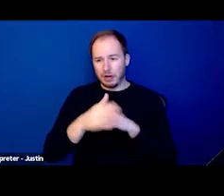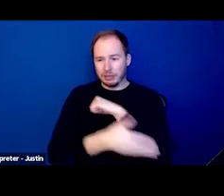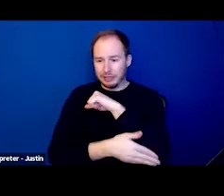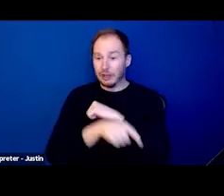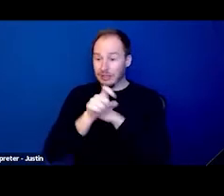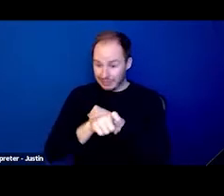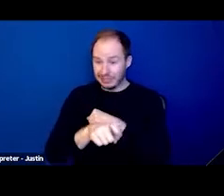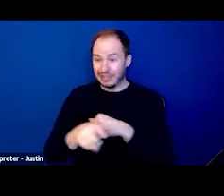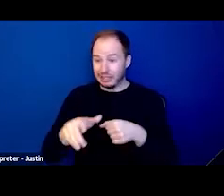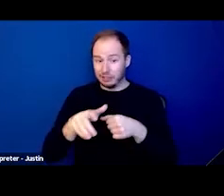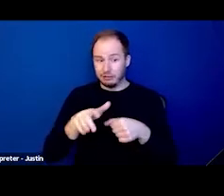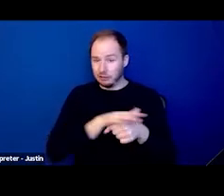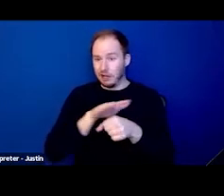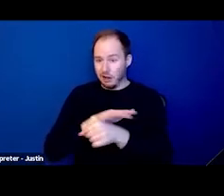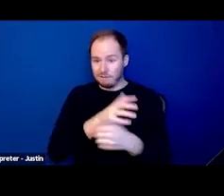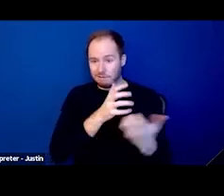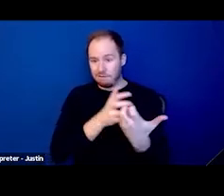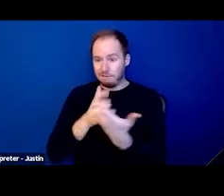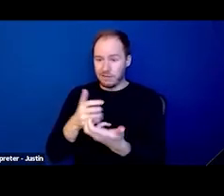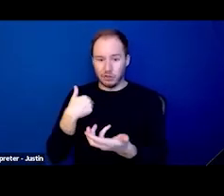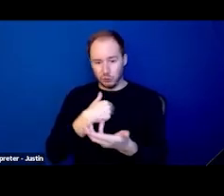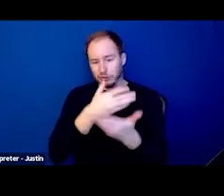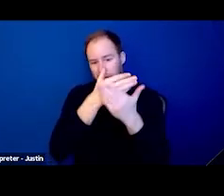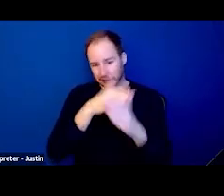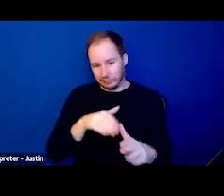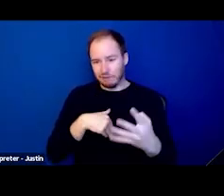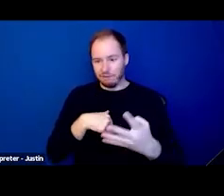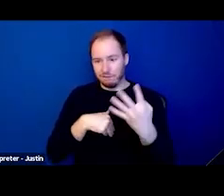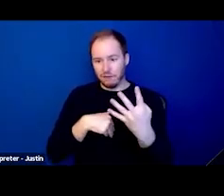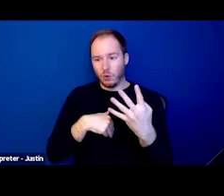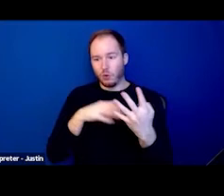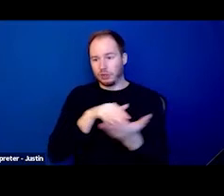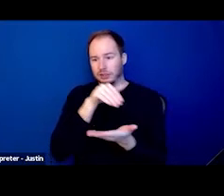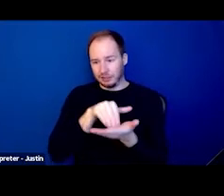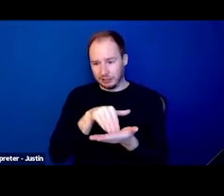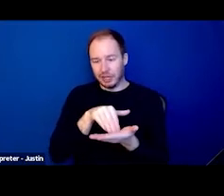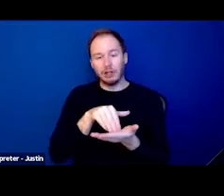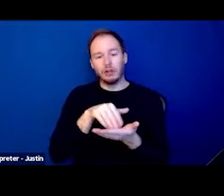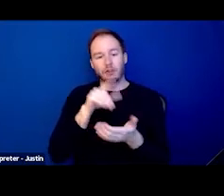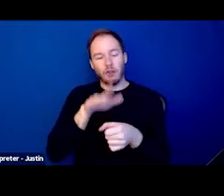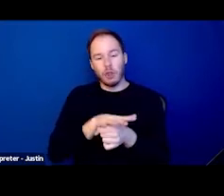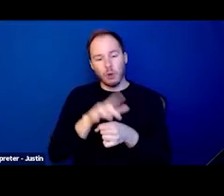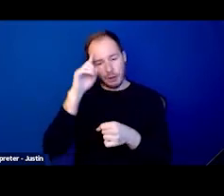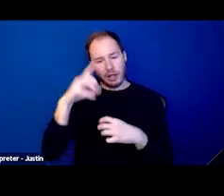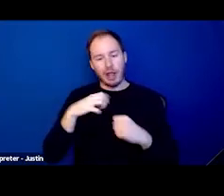And so we divided that amongst the four Lifeline centers that our local mental health authorities, which I'll talk about later,